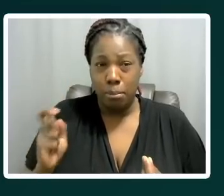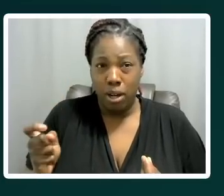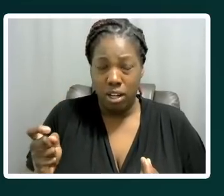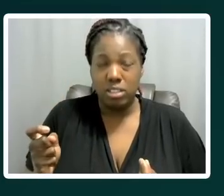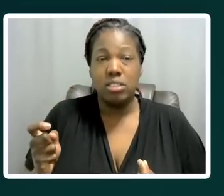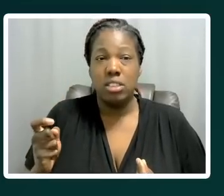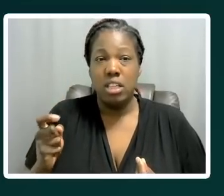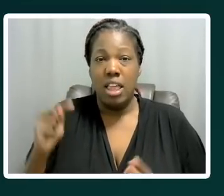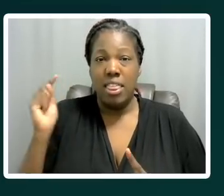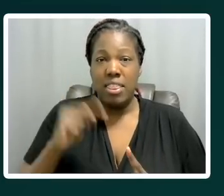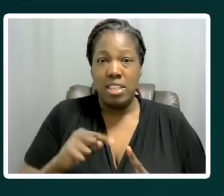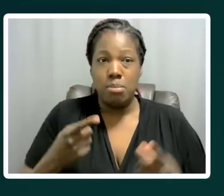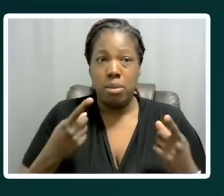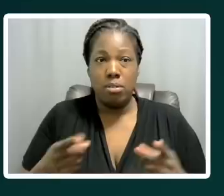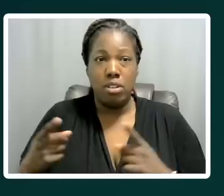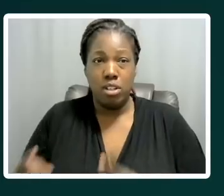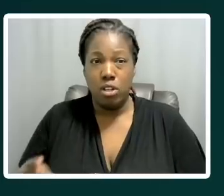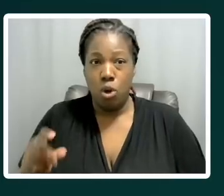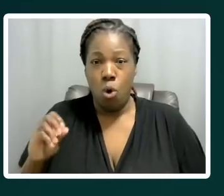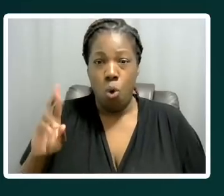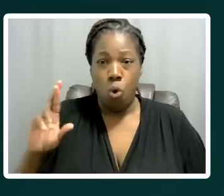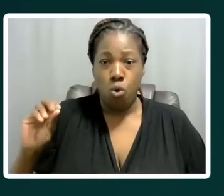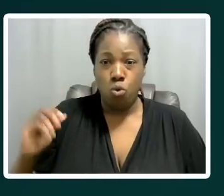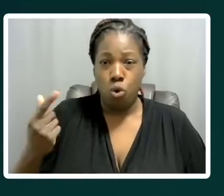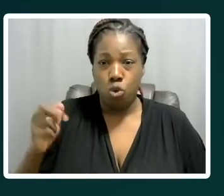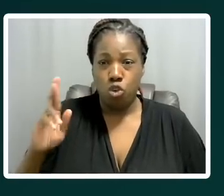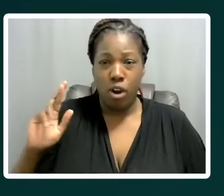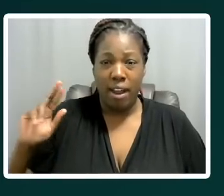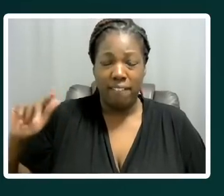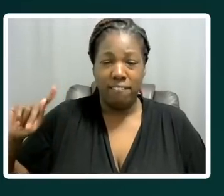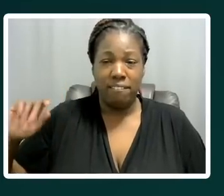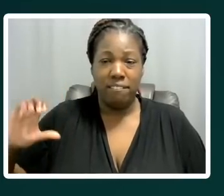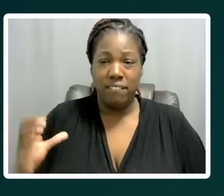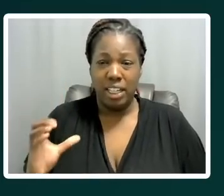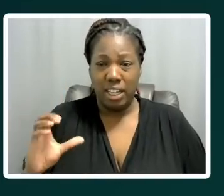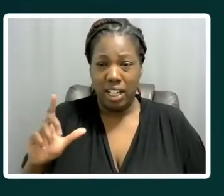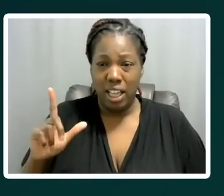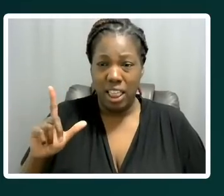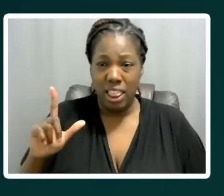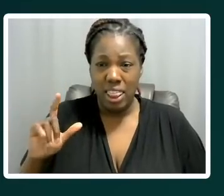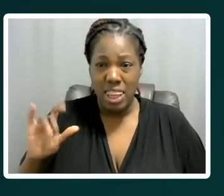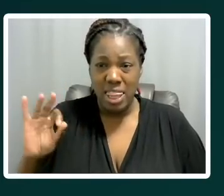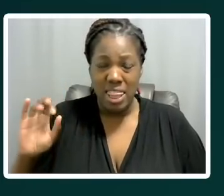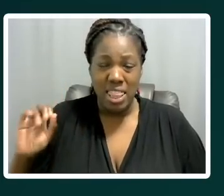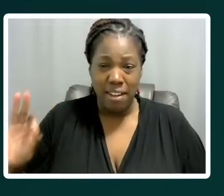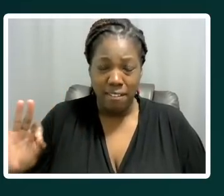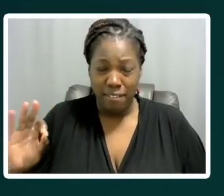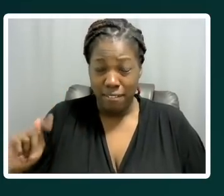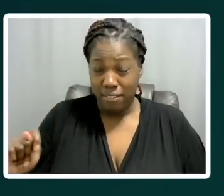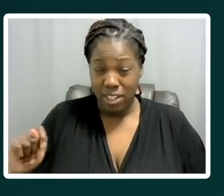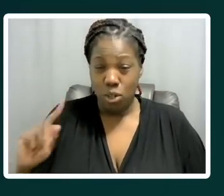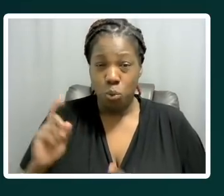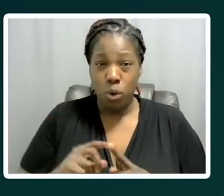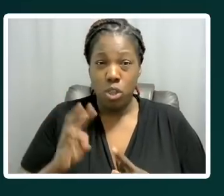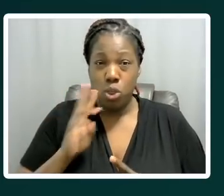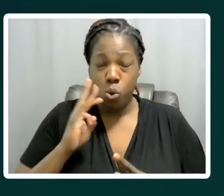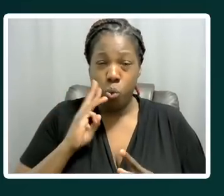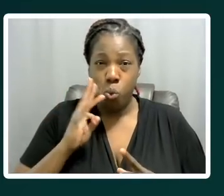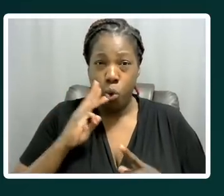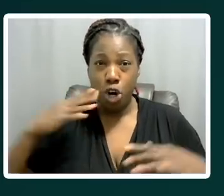orographic lift. That's the idea of when the water from an ocean evaporates into the sky, gets pushed